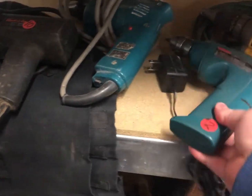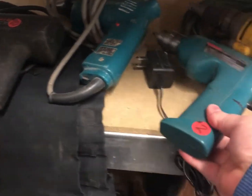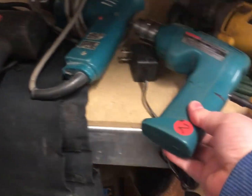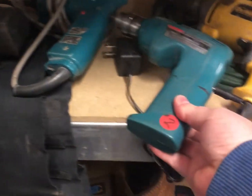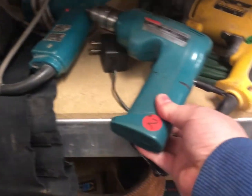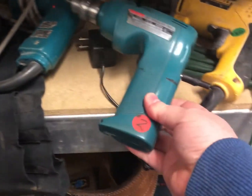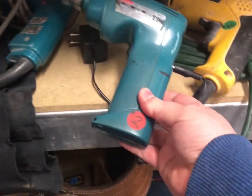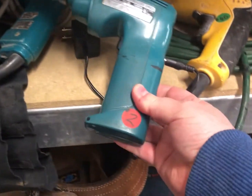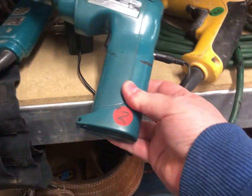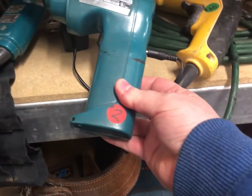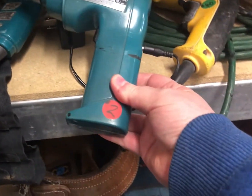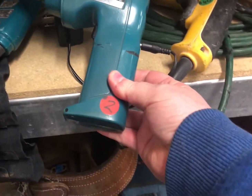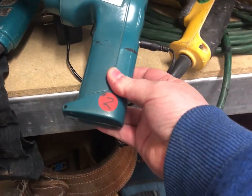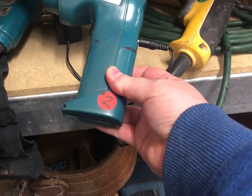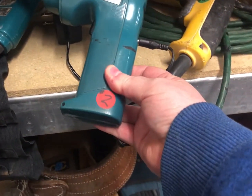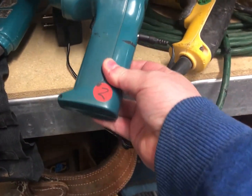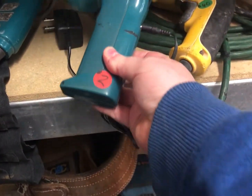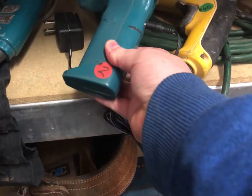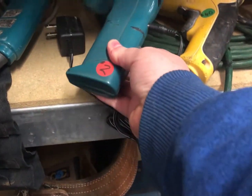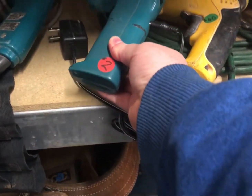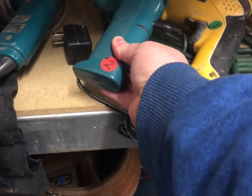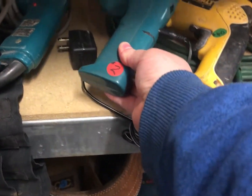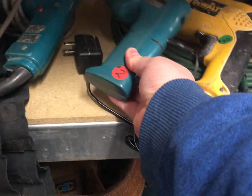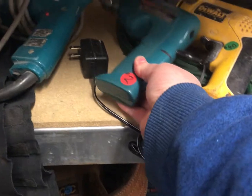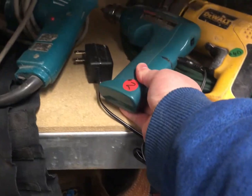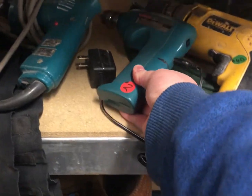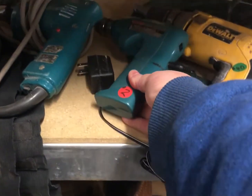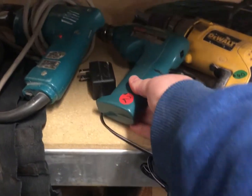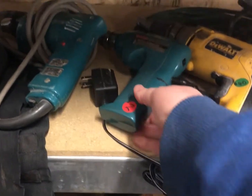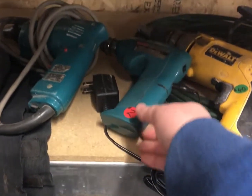this one is $2.